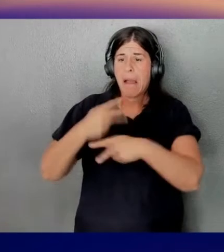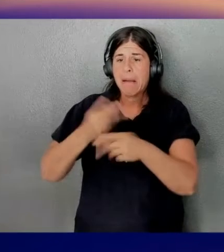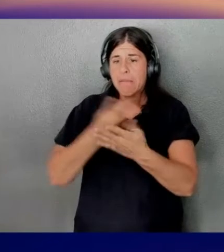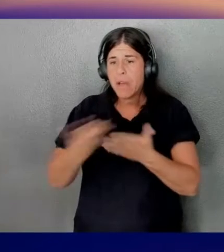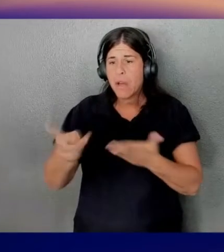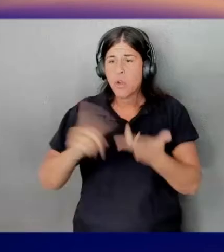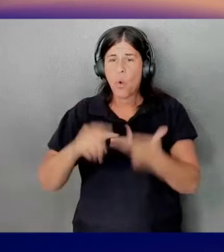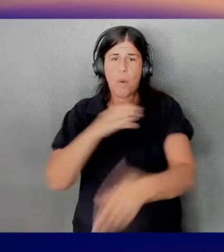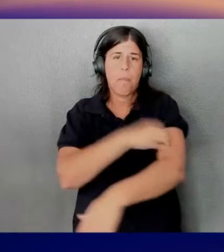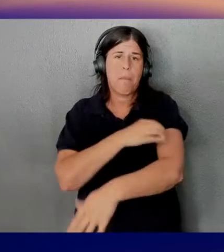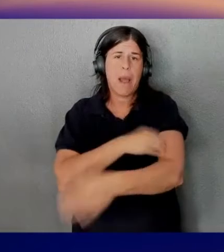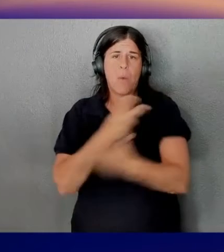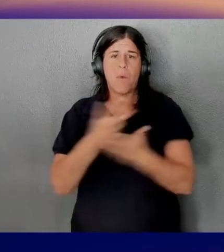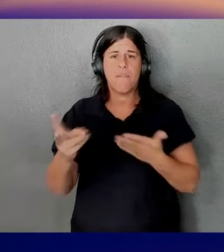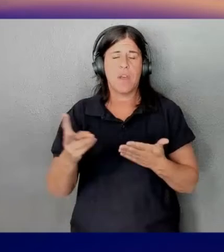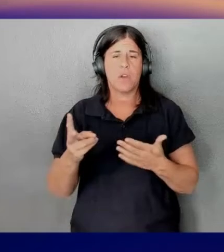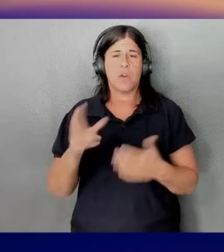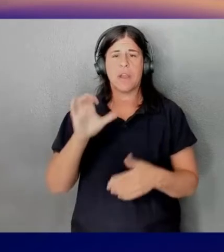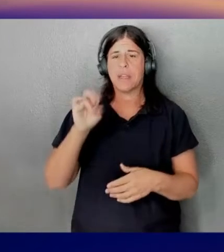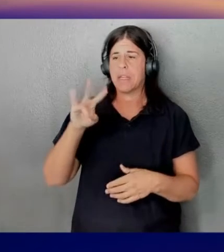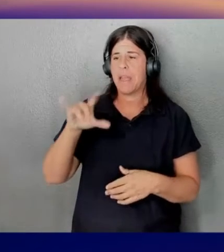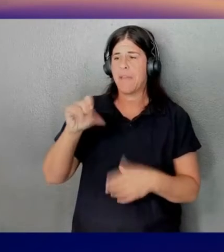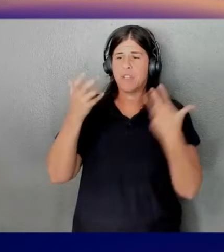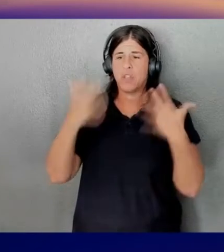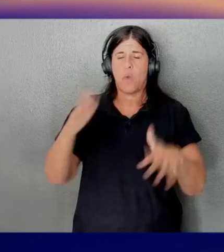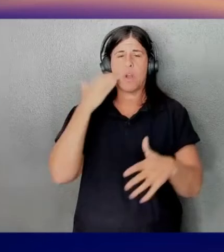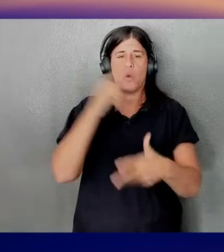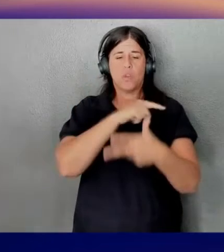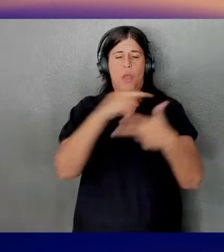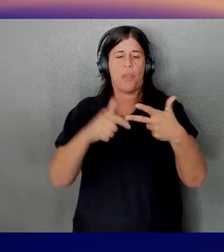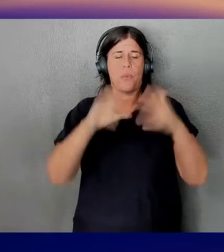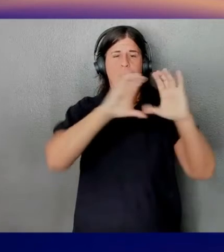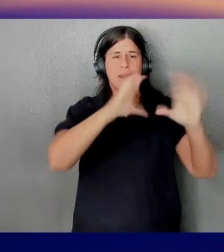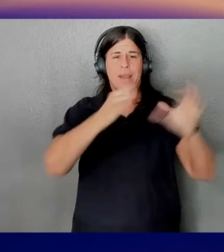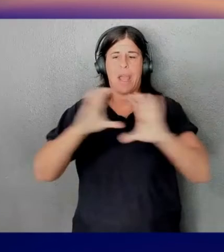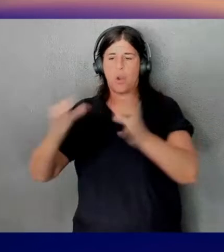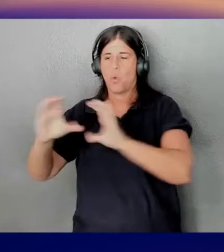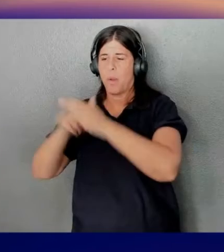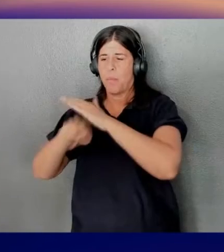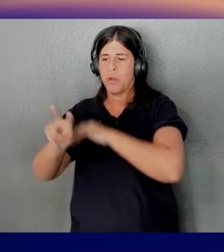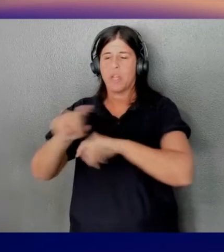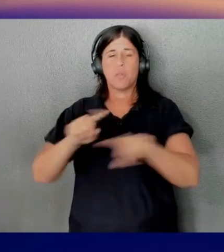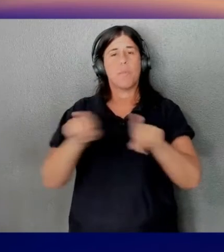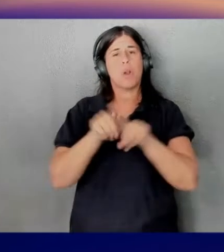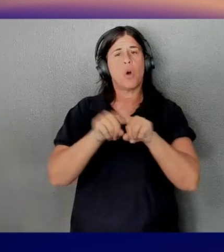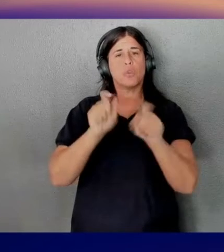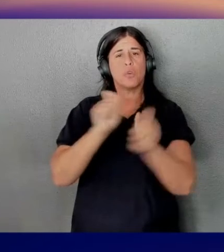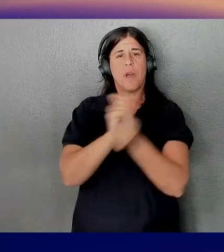Canvas knows it's a three category prediction. but I also have the option to change the, the type, if